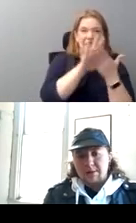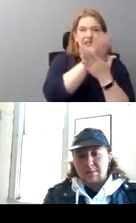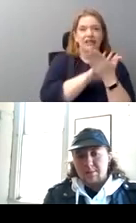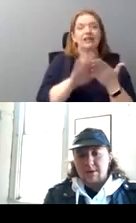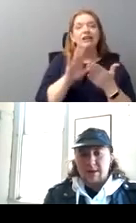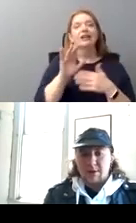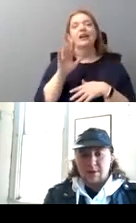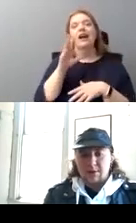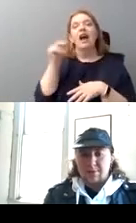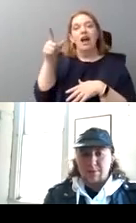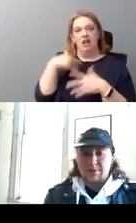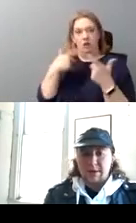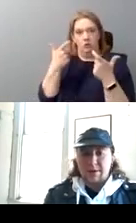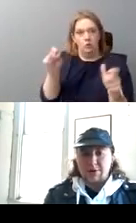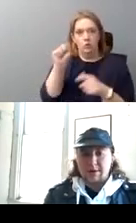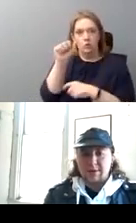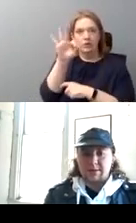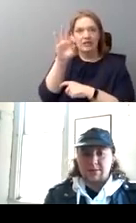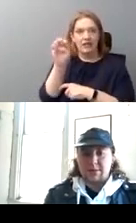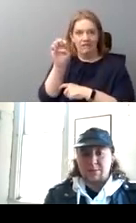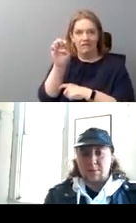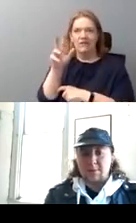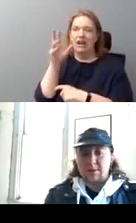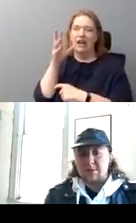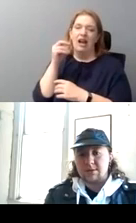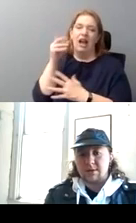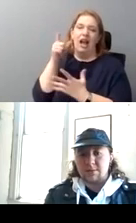commemorating the marks left by moving the punch press and safe as permanent features in his home.